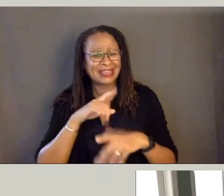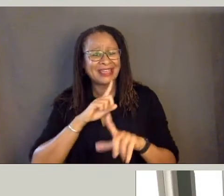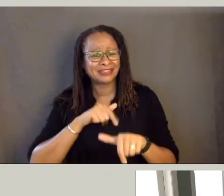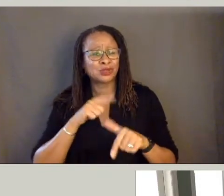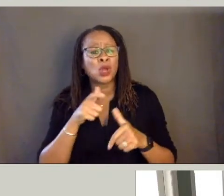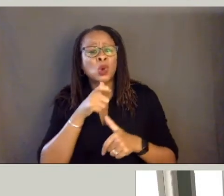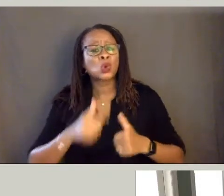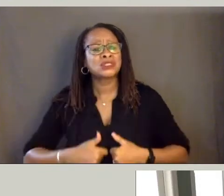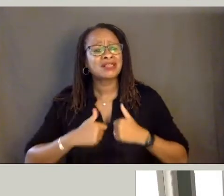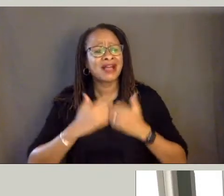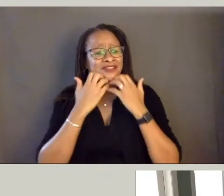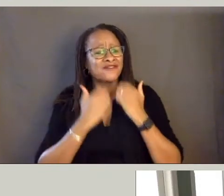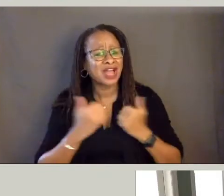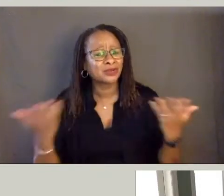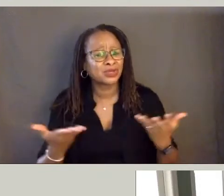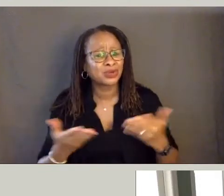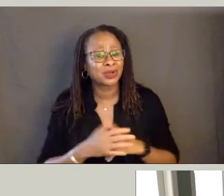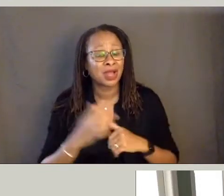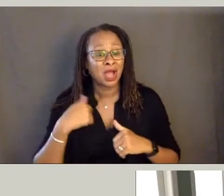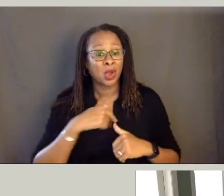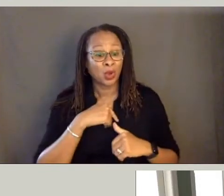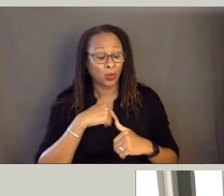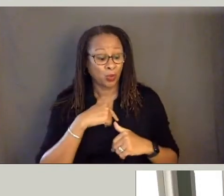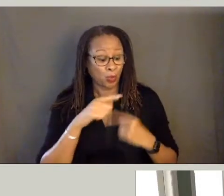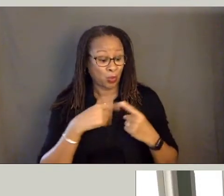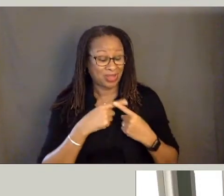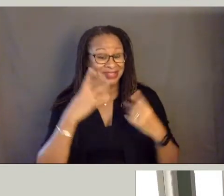When we decide the distribution of our funds,